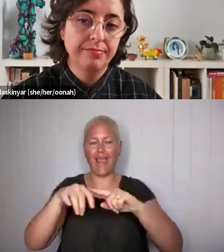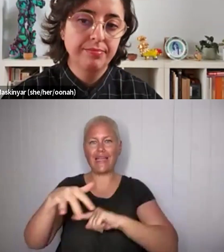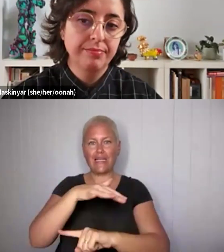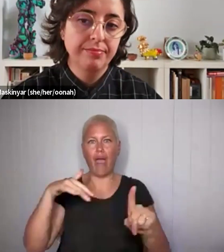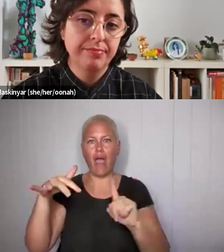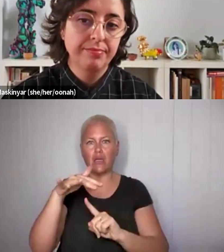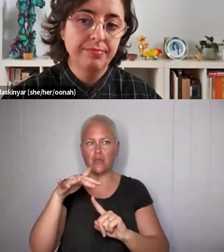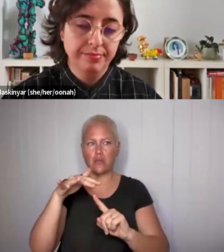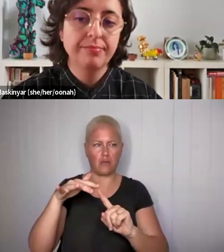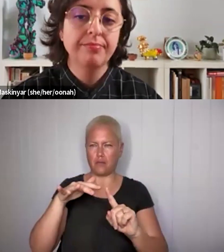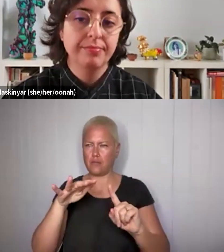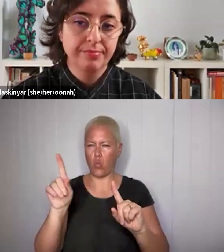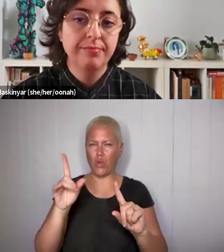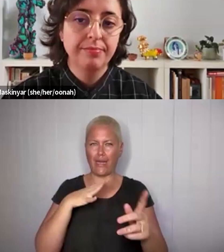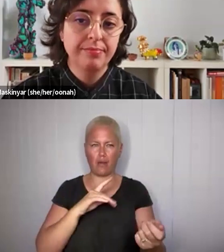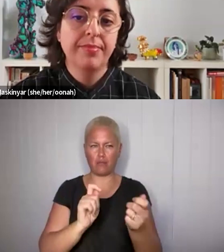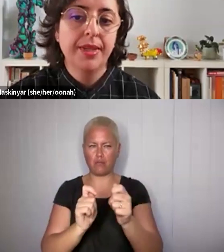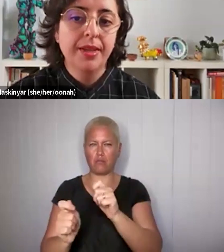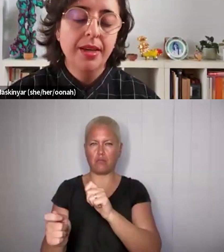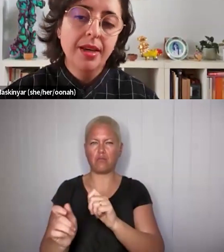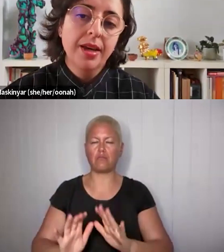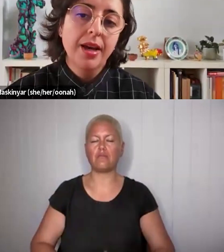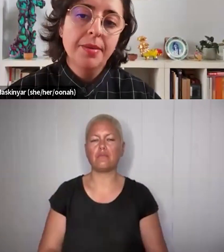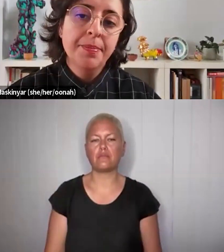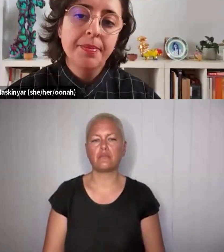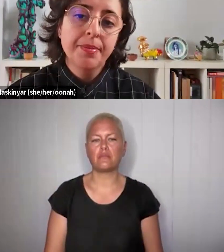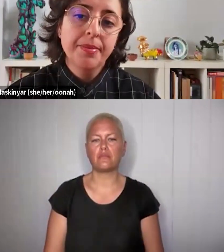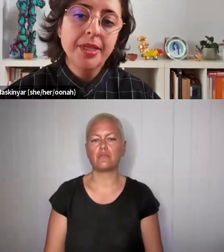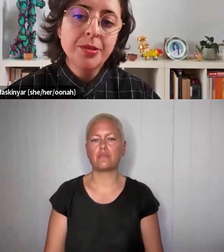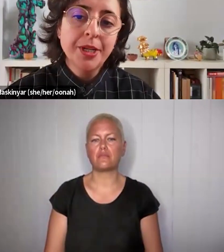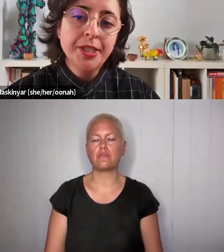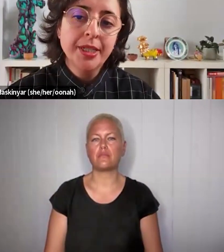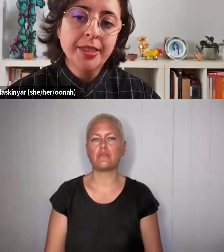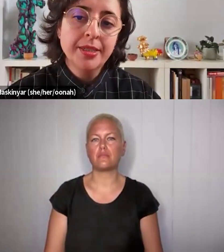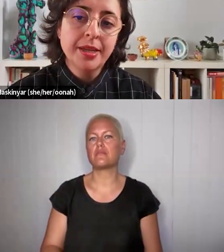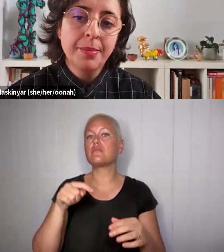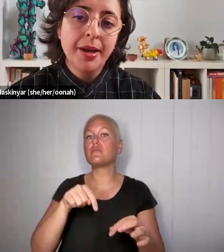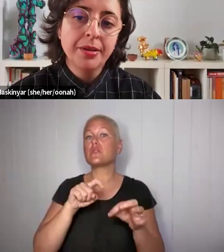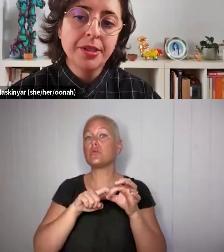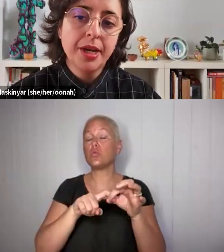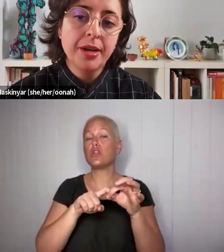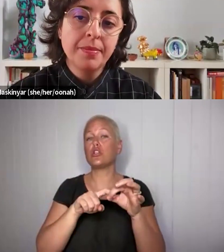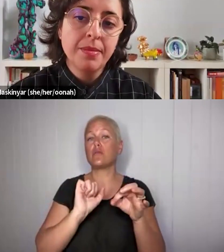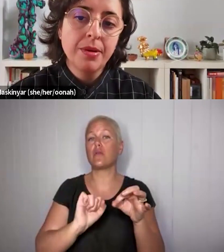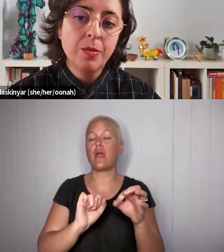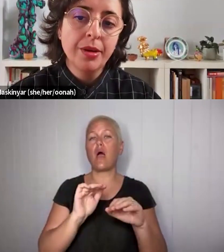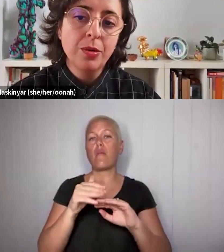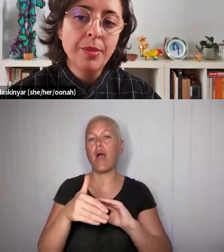we need to tinker with or change. >> This question is about whether all